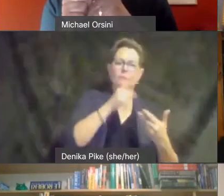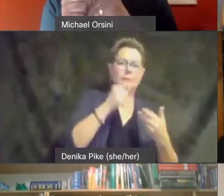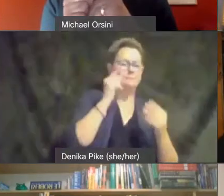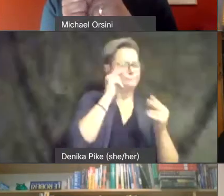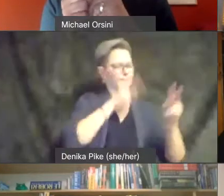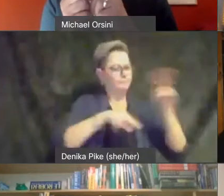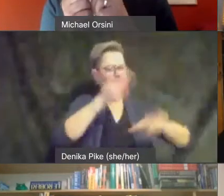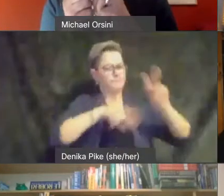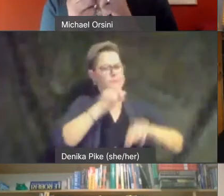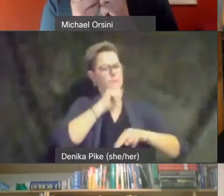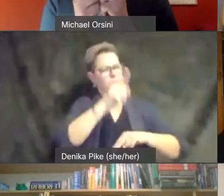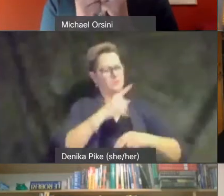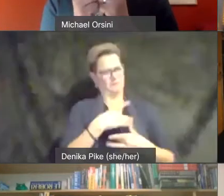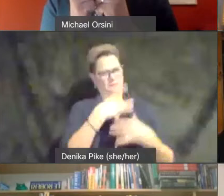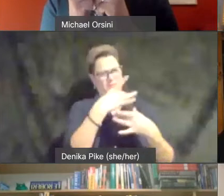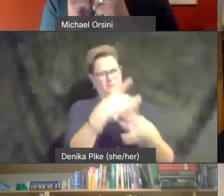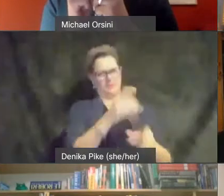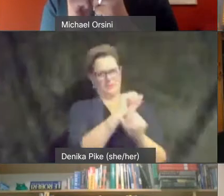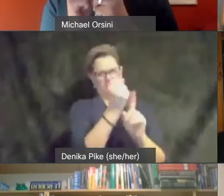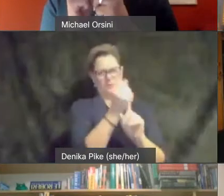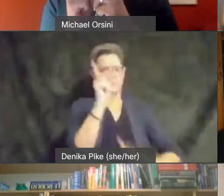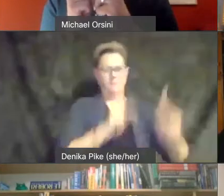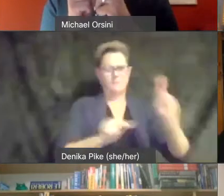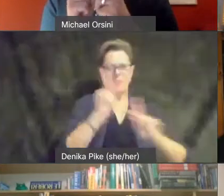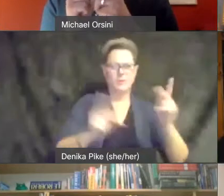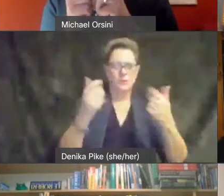Troubling dynamic where a lot of people were trying to sort of position it that.